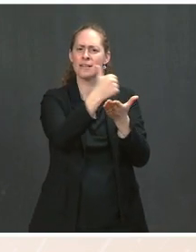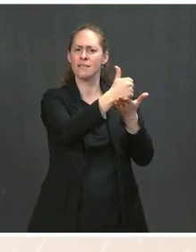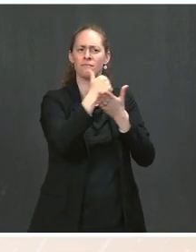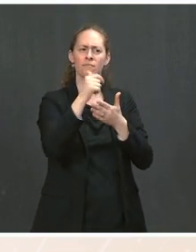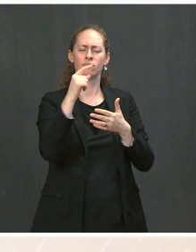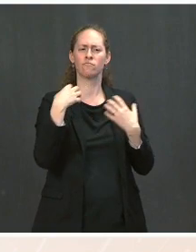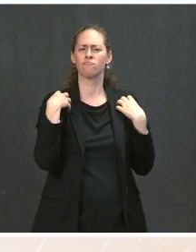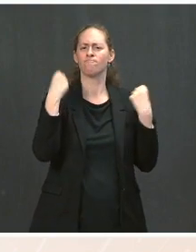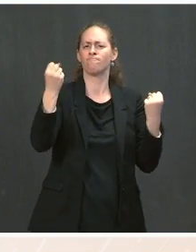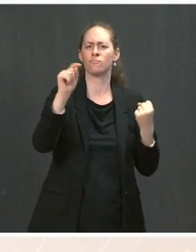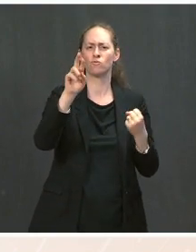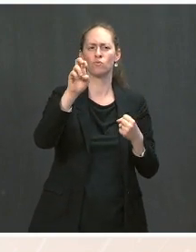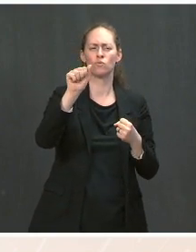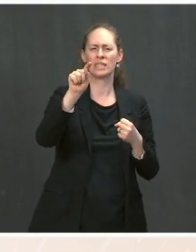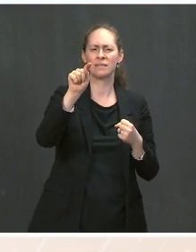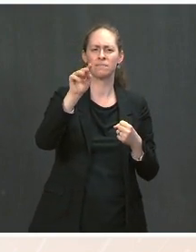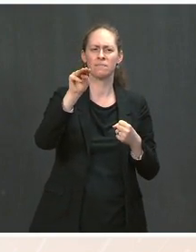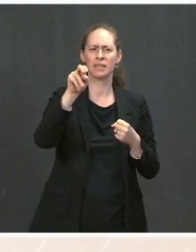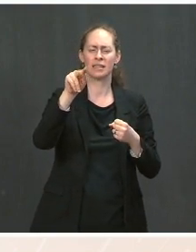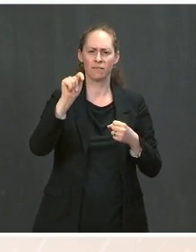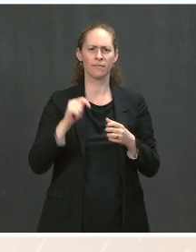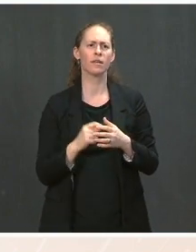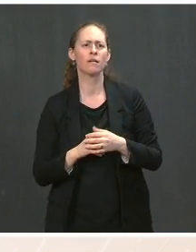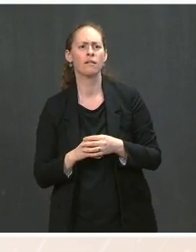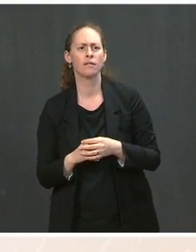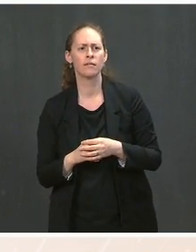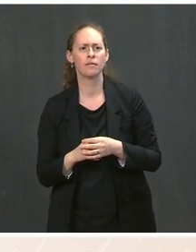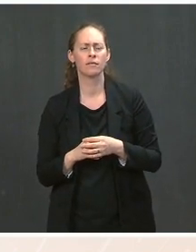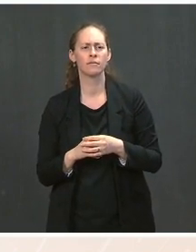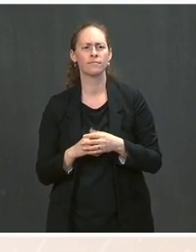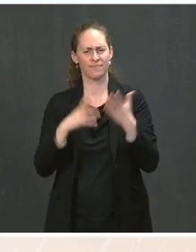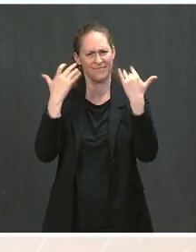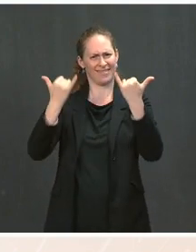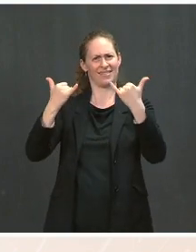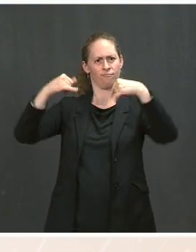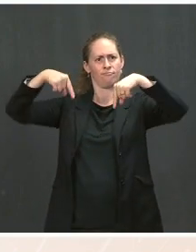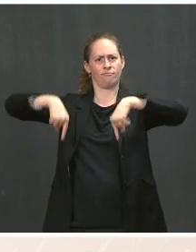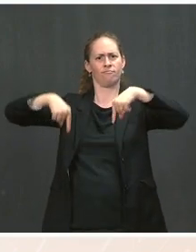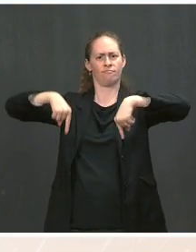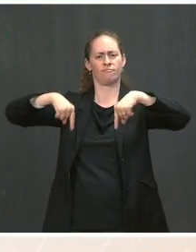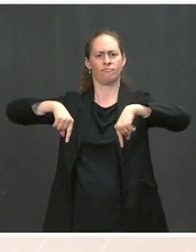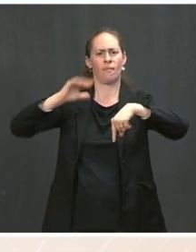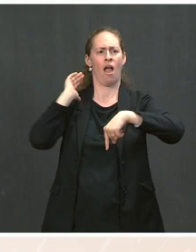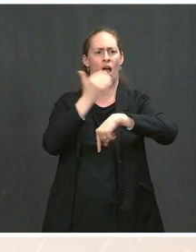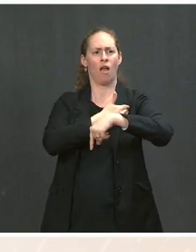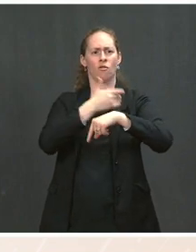sort of criminal justice system that has been shown to disproportionately impact communities of color.